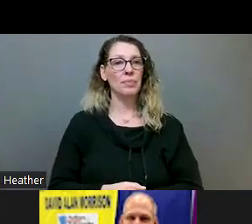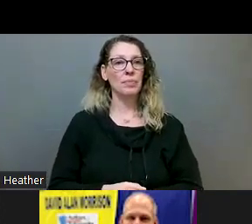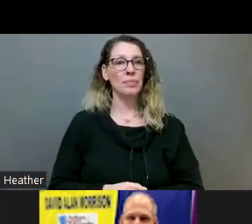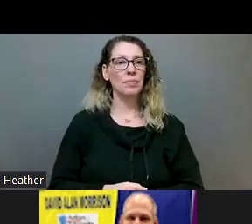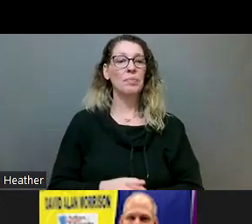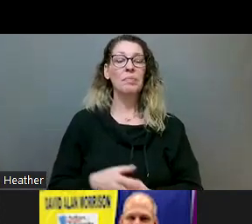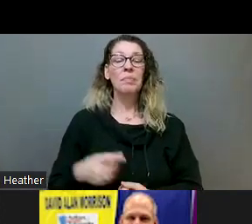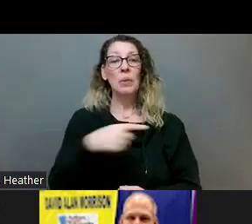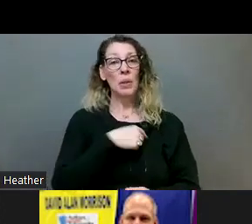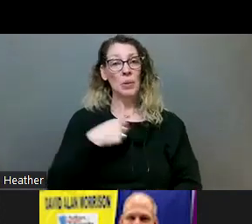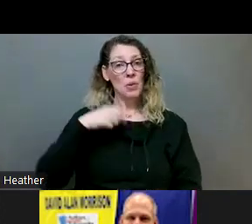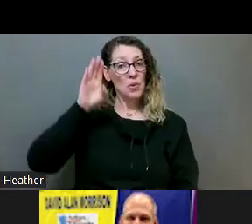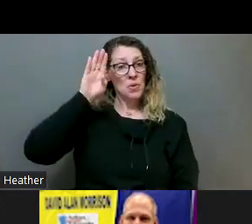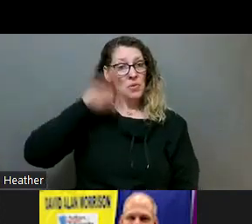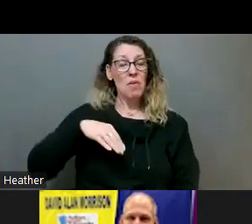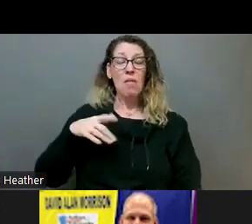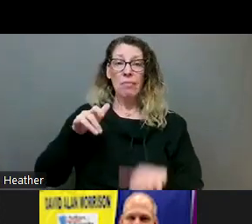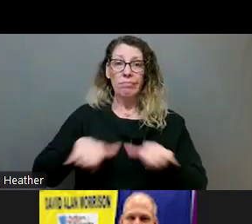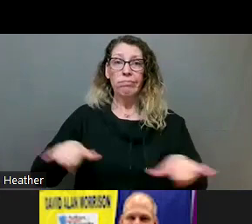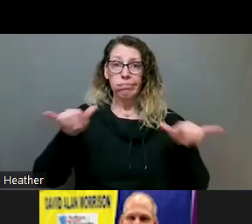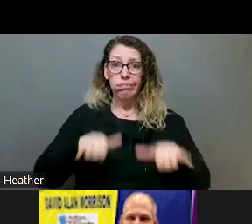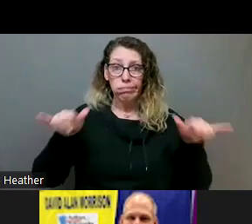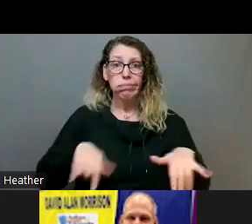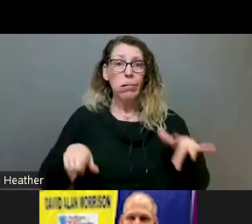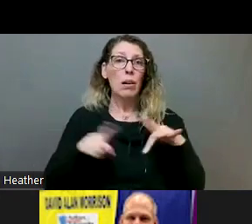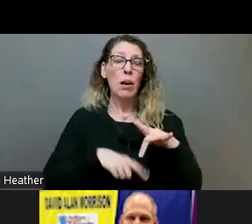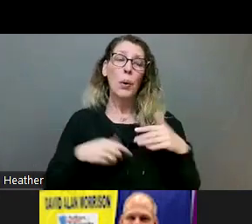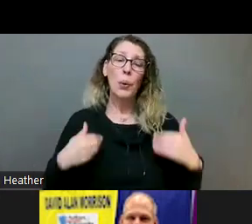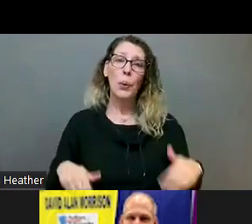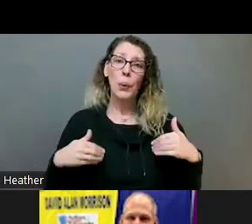We know that chronic absenteeism is a big issue right now. You all have been